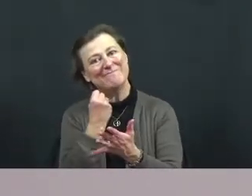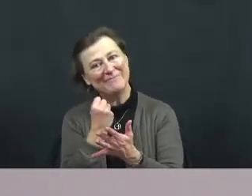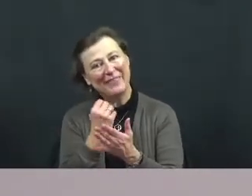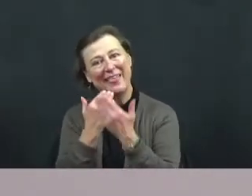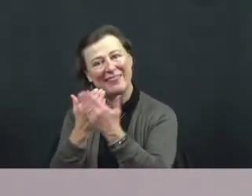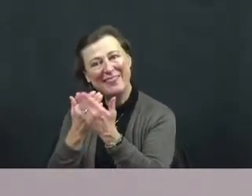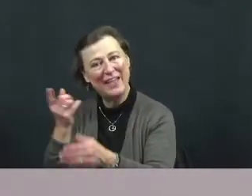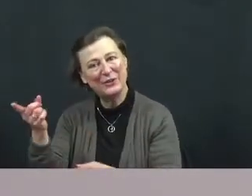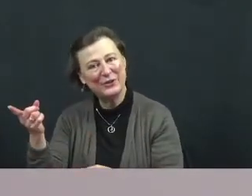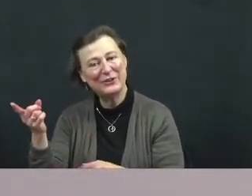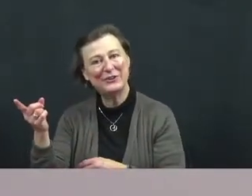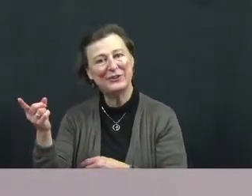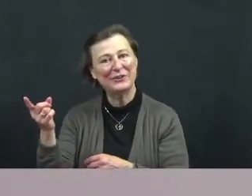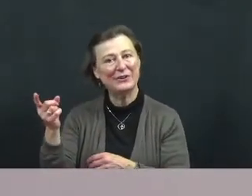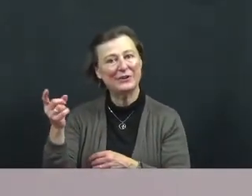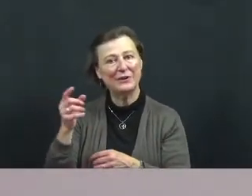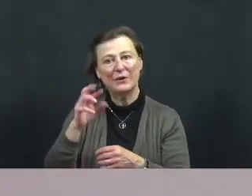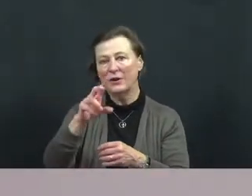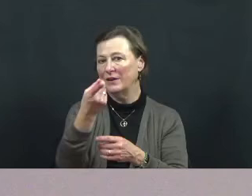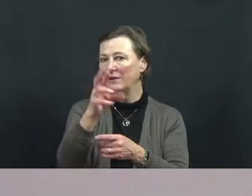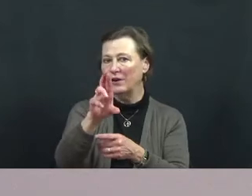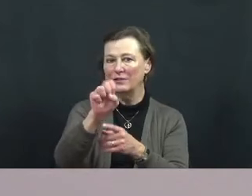I never got to really thank Dr. Sessions either.